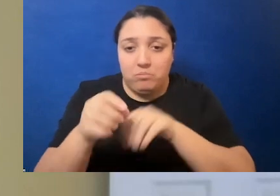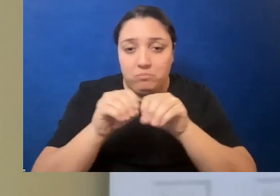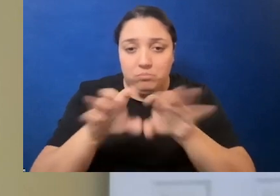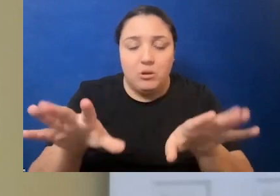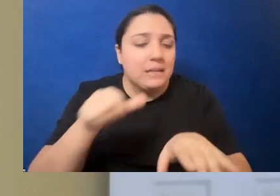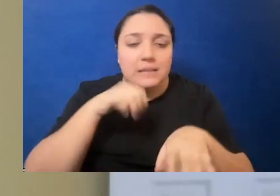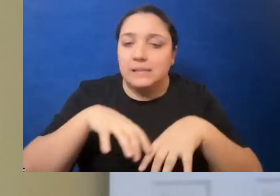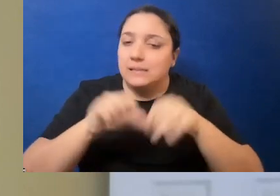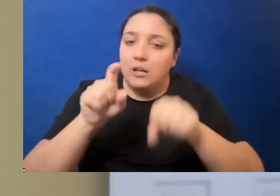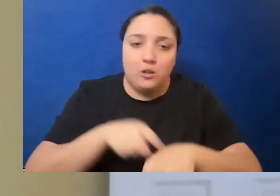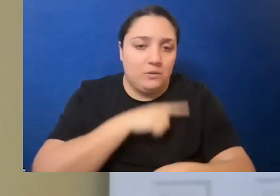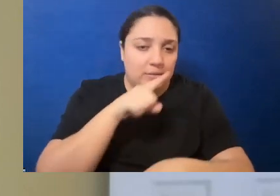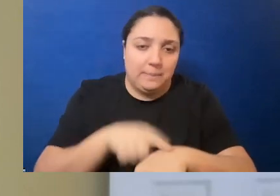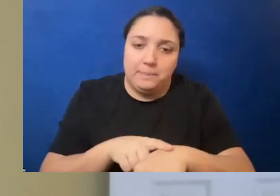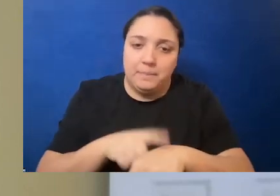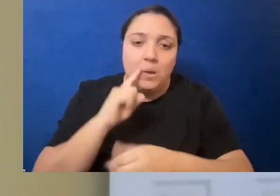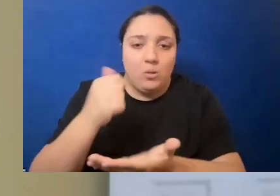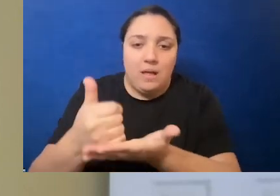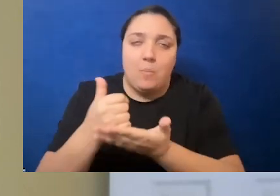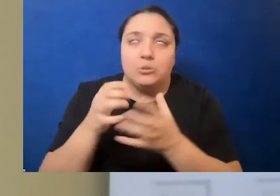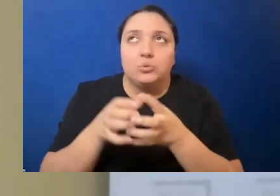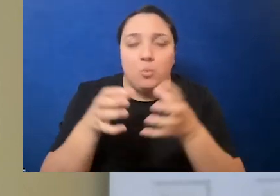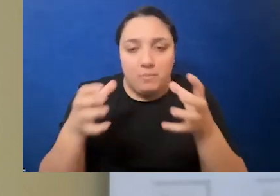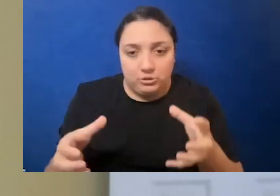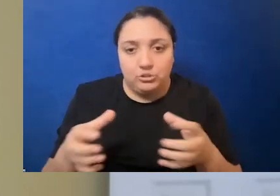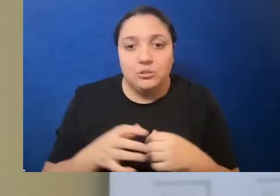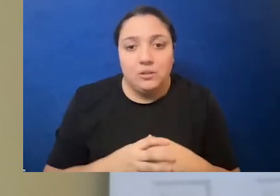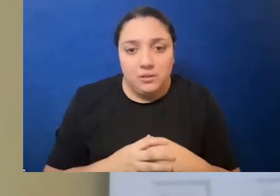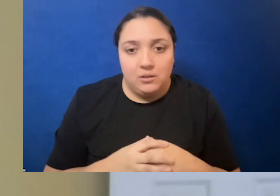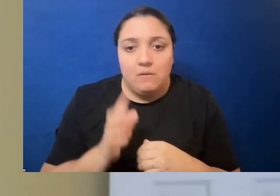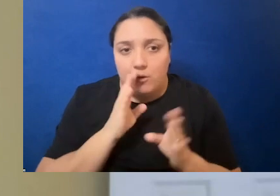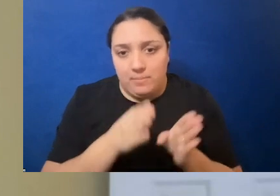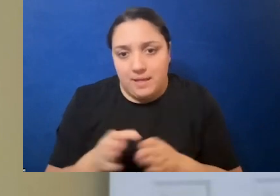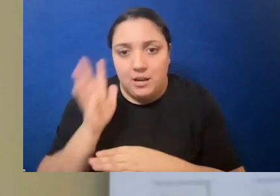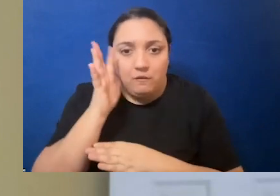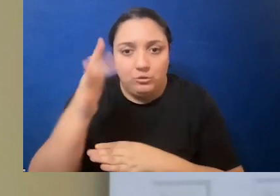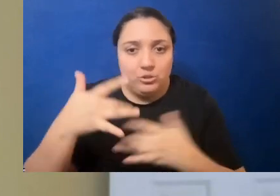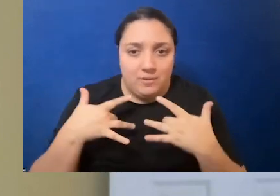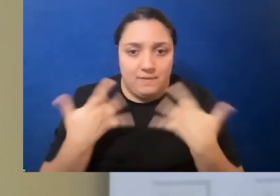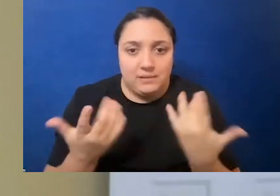COLLEAGUE, SHE'S A LAW GRADUATE